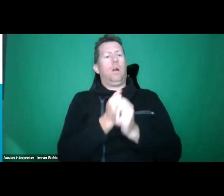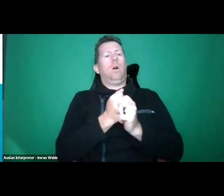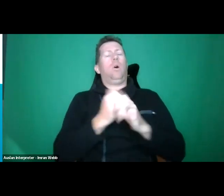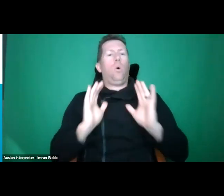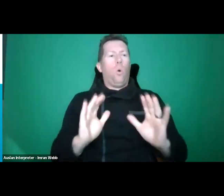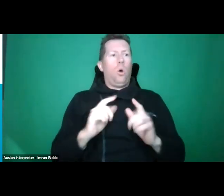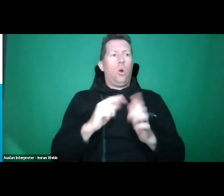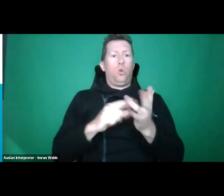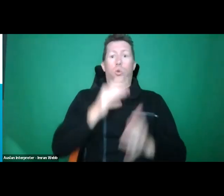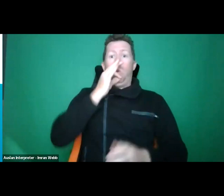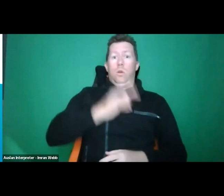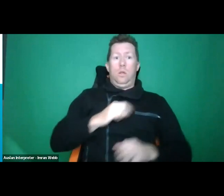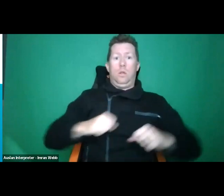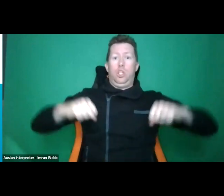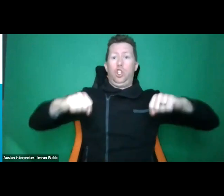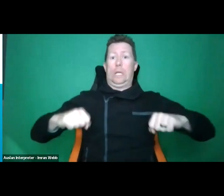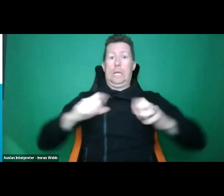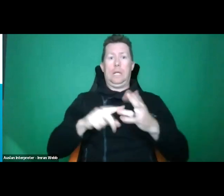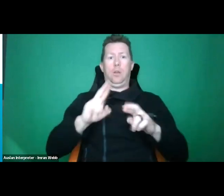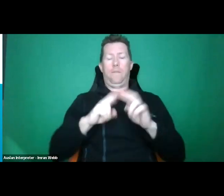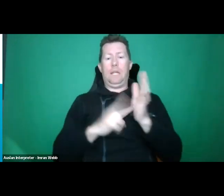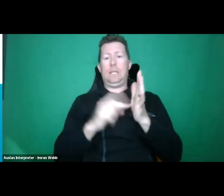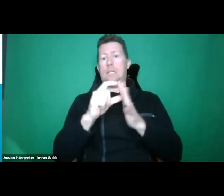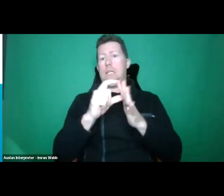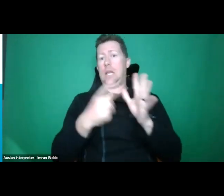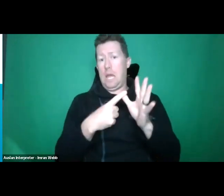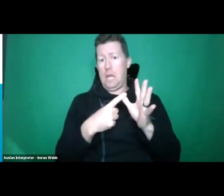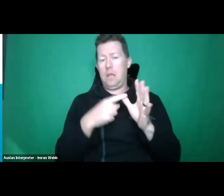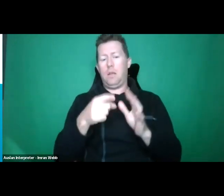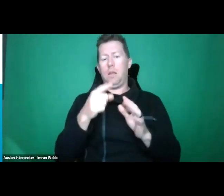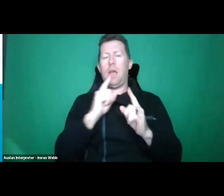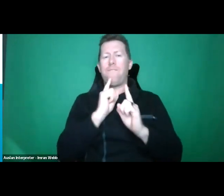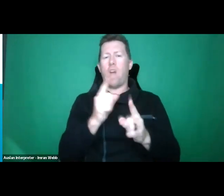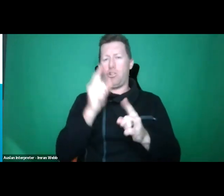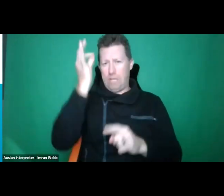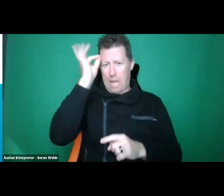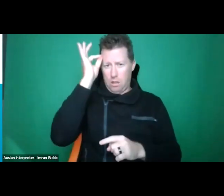to be chair of the National Disability Data Assets Advisory Council